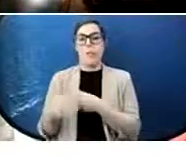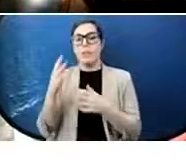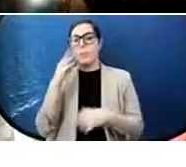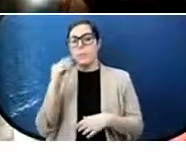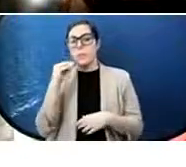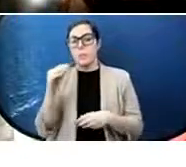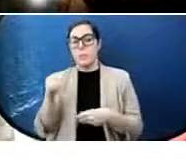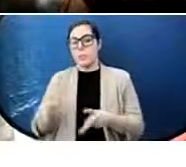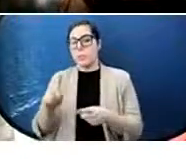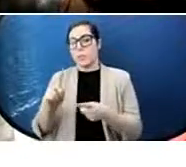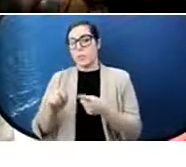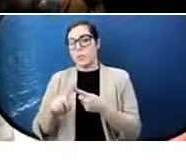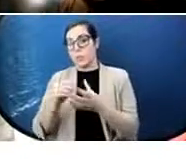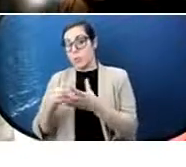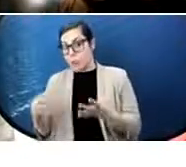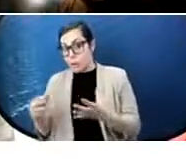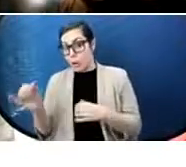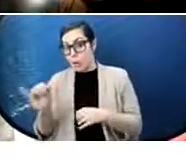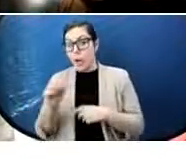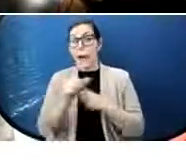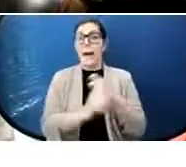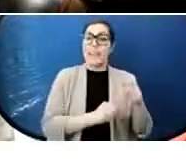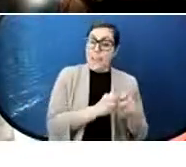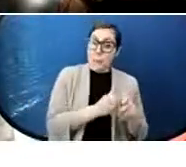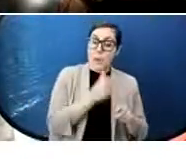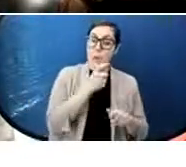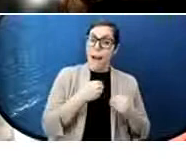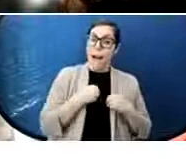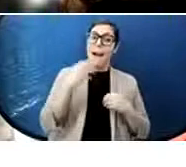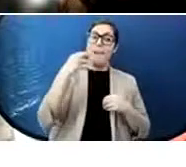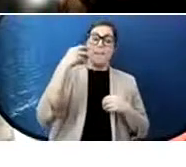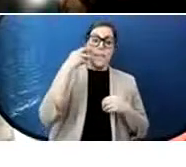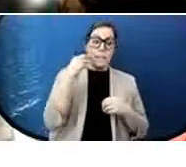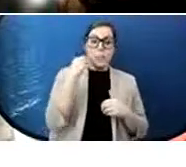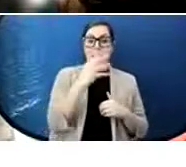it's an opportunity for alumni with disabilities who are experienced already in studying or